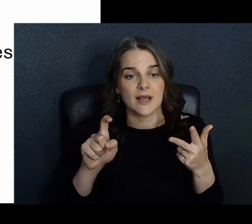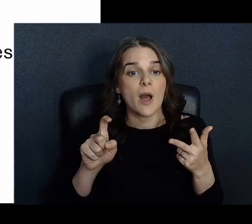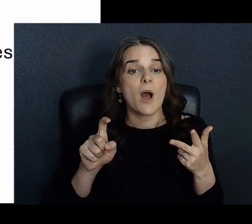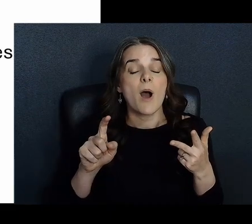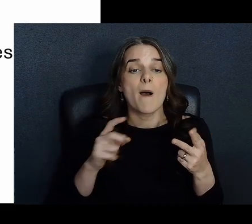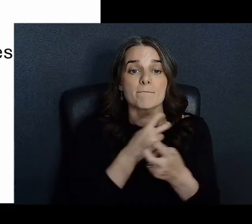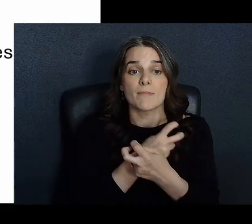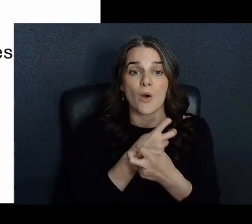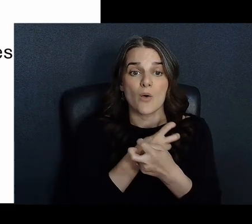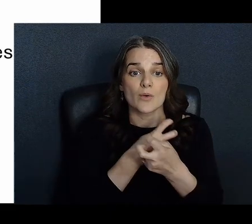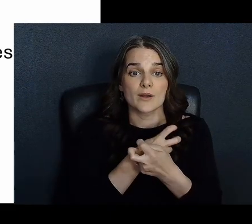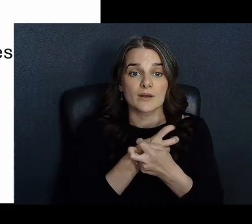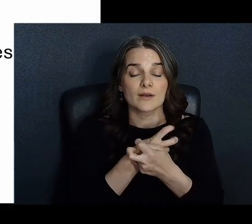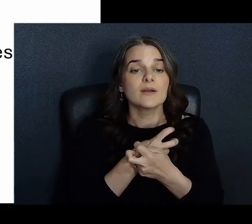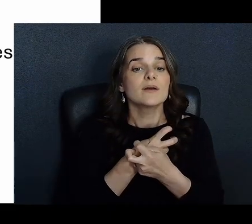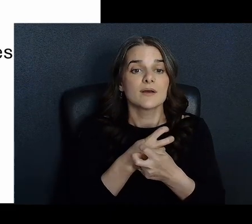that connect to an iPhone.